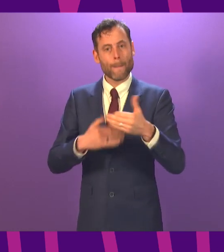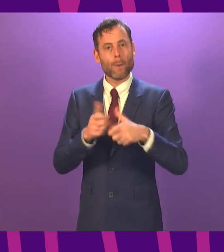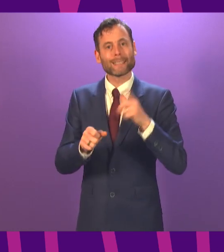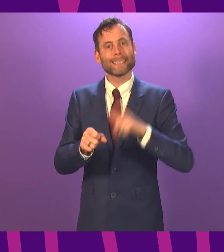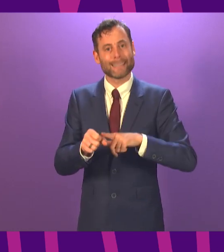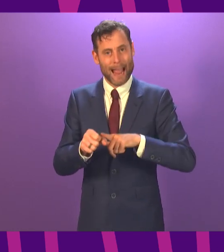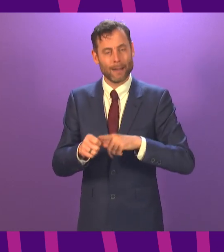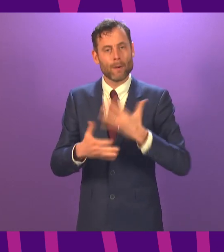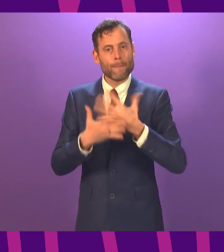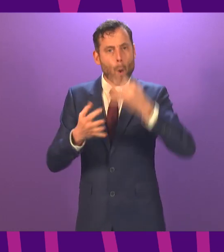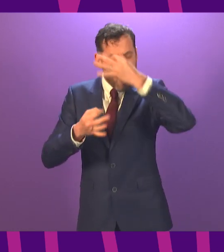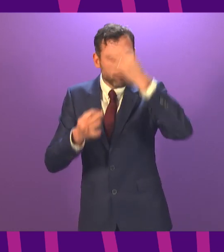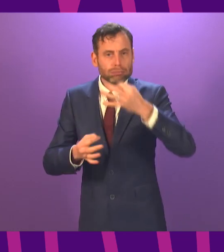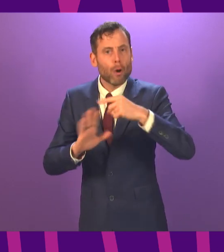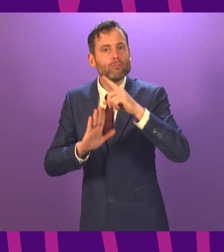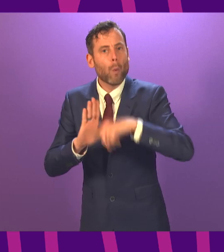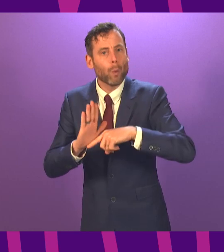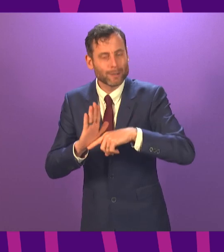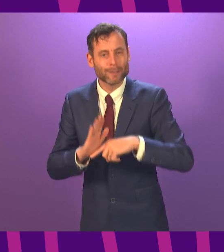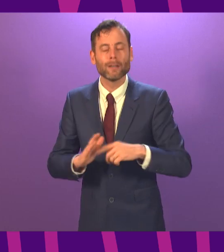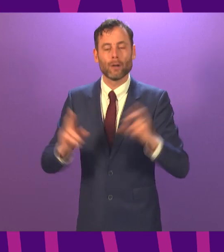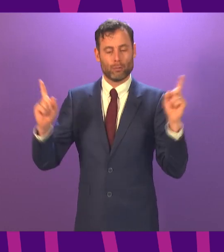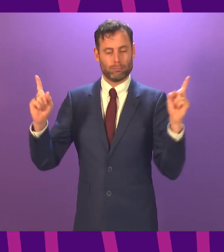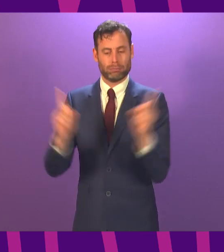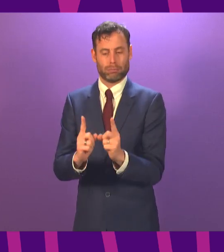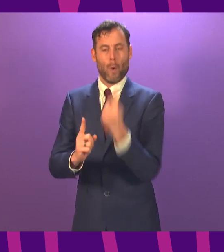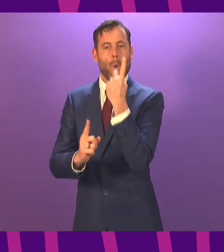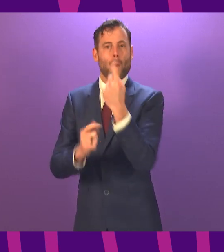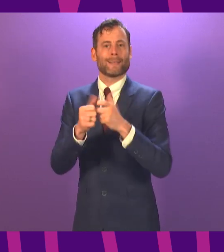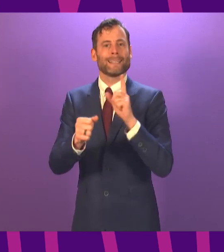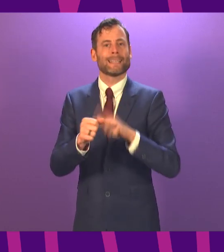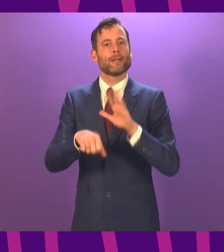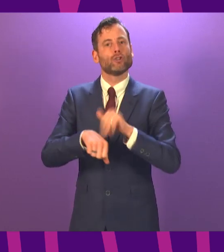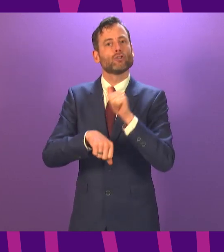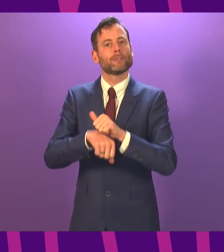It is also why the safest way for indoor Christmas day celebrations is within your own household